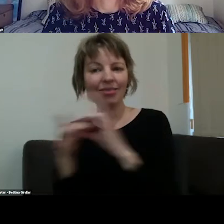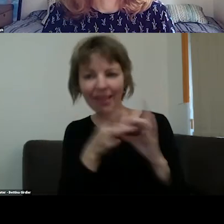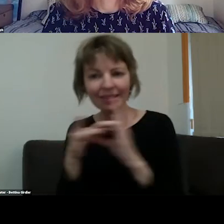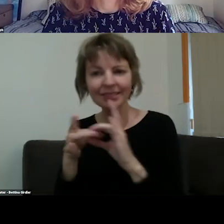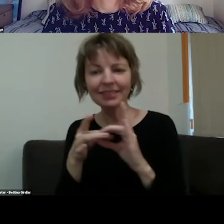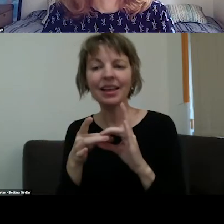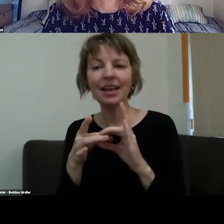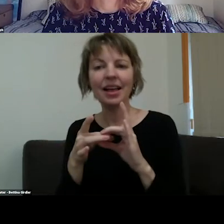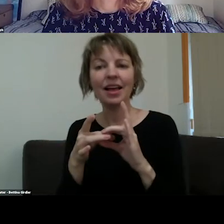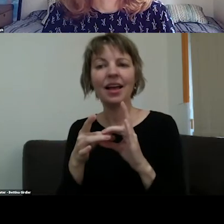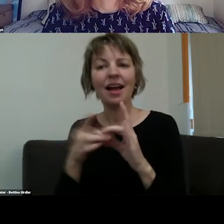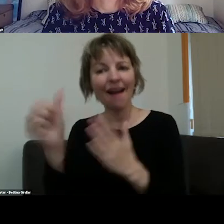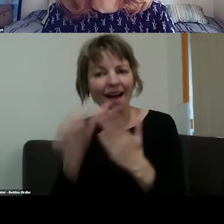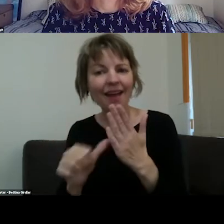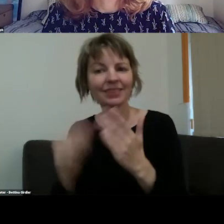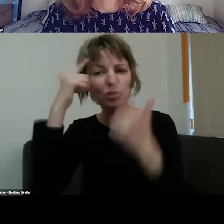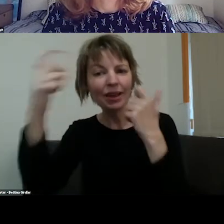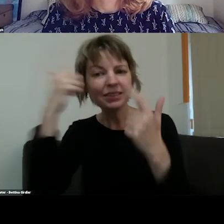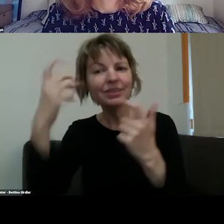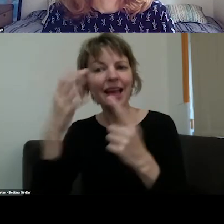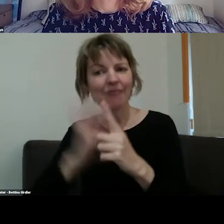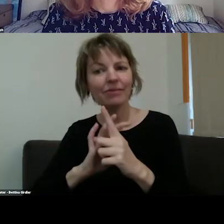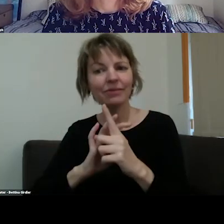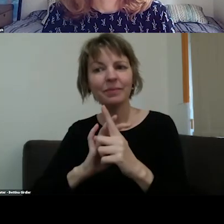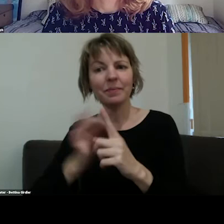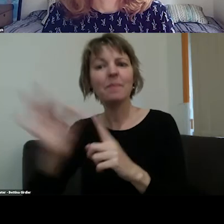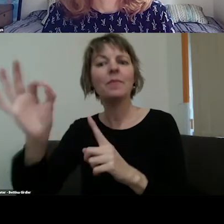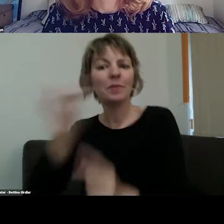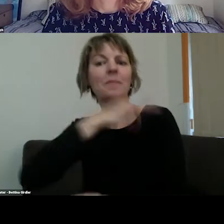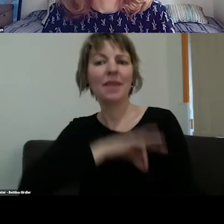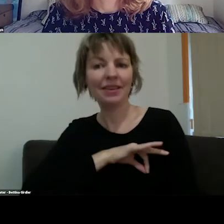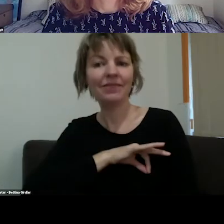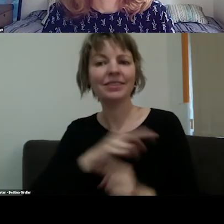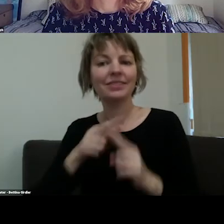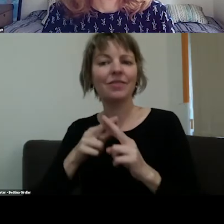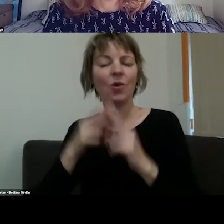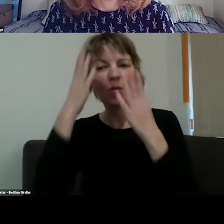for people who have dementia is really helpful in recalling memory and all sorts of things.